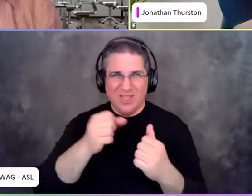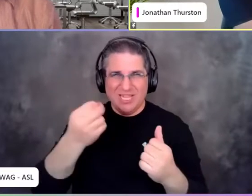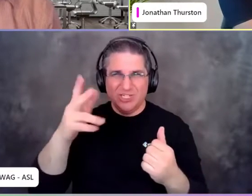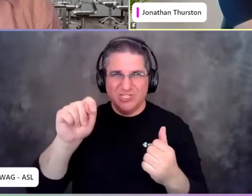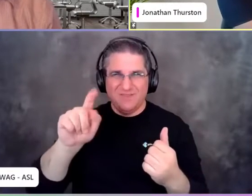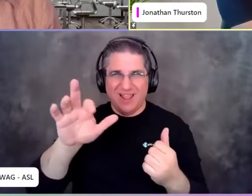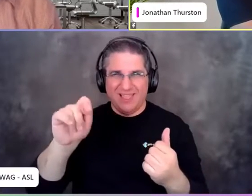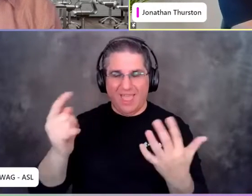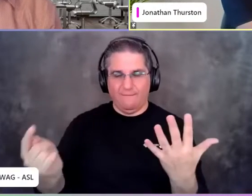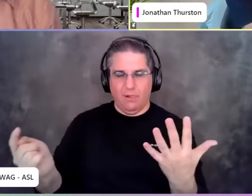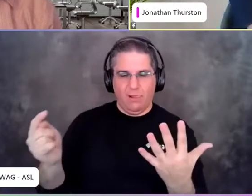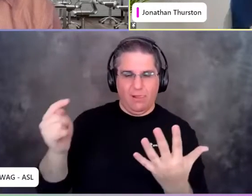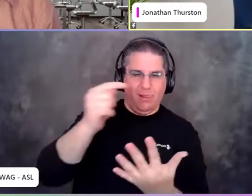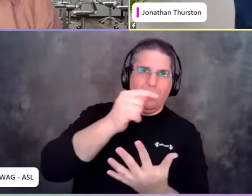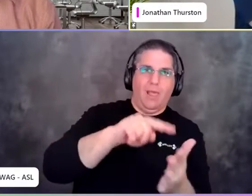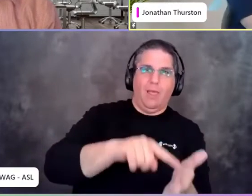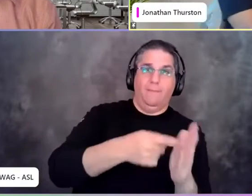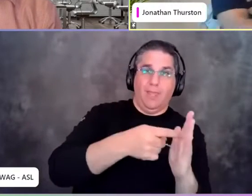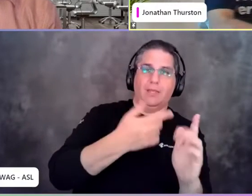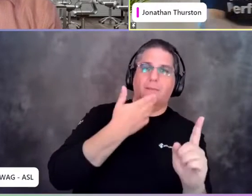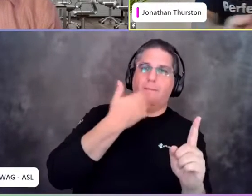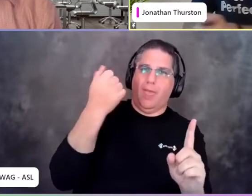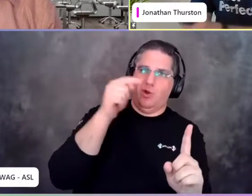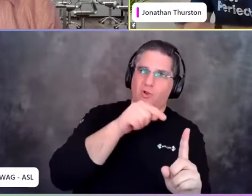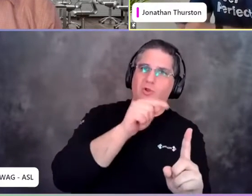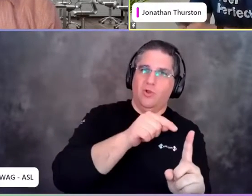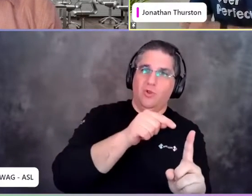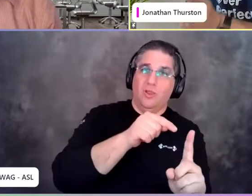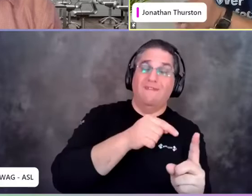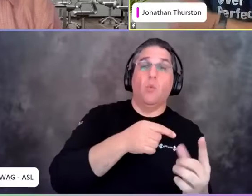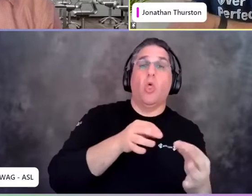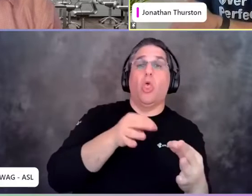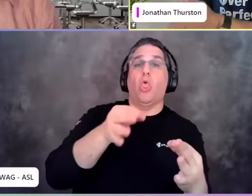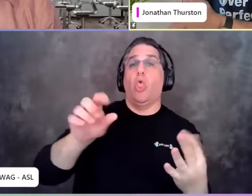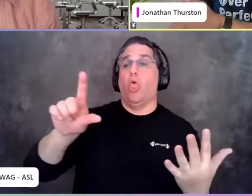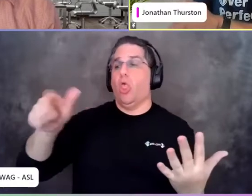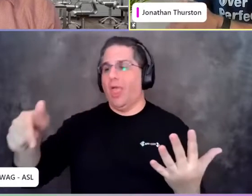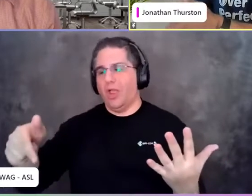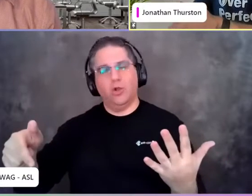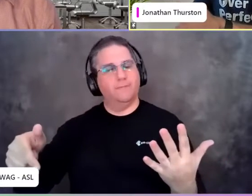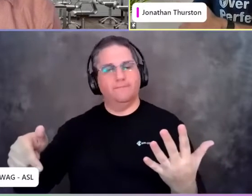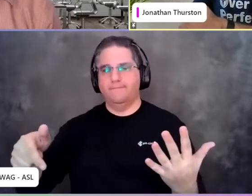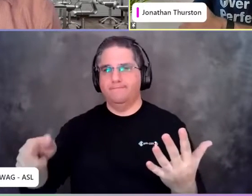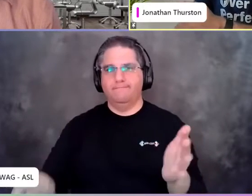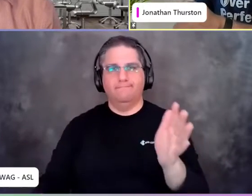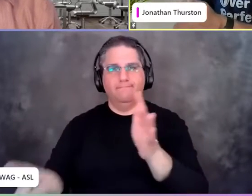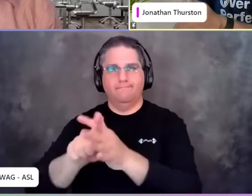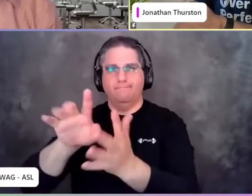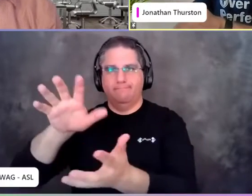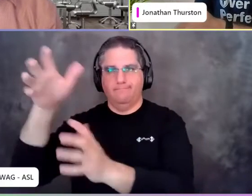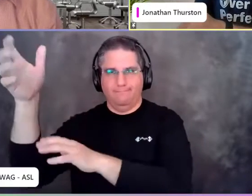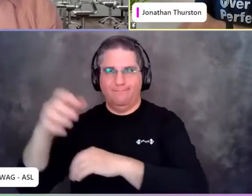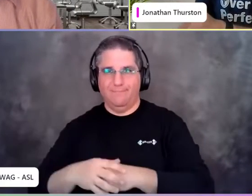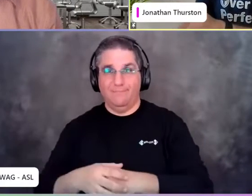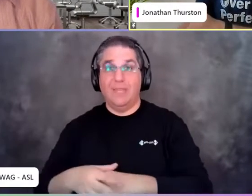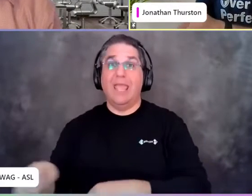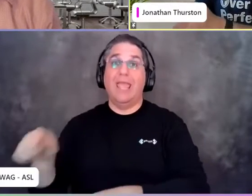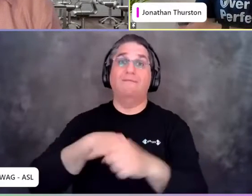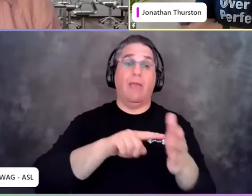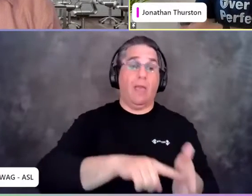the beginning of the process, shifting left is the one of the most powerful things you can do. If you address accessibility at the beginning, throughout the